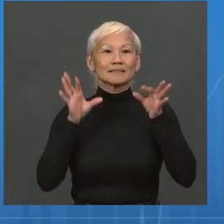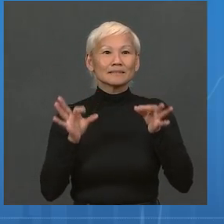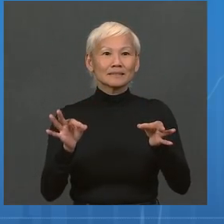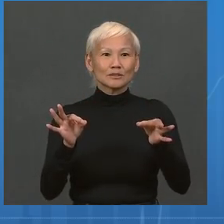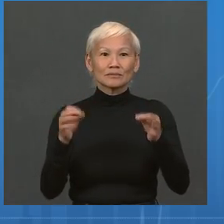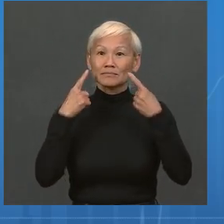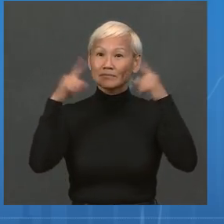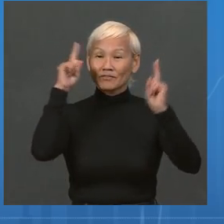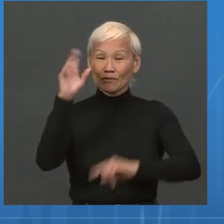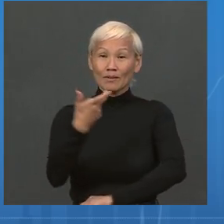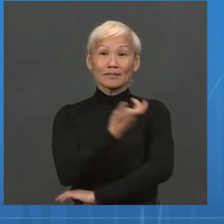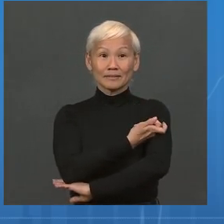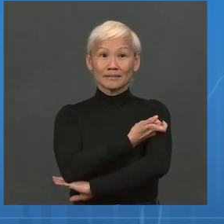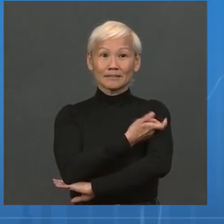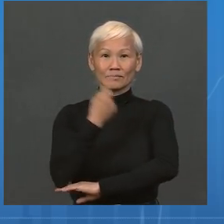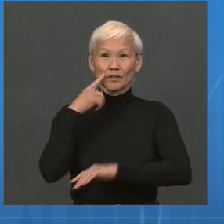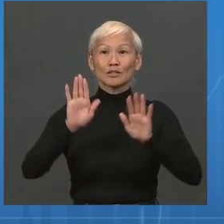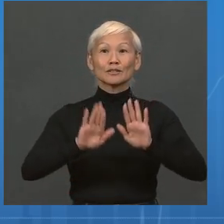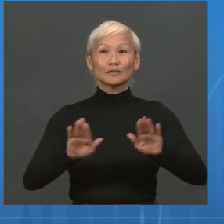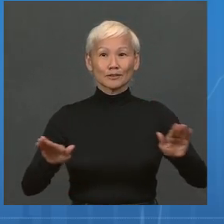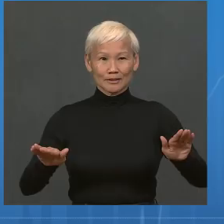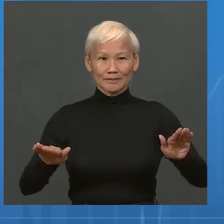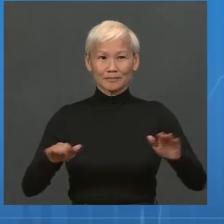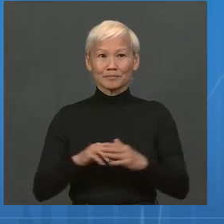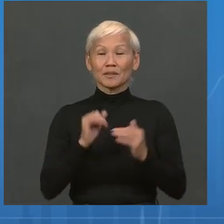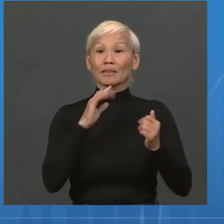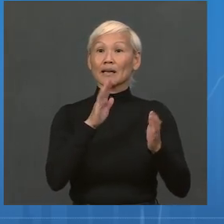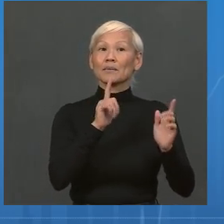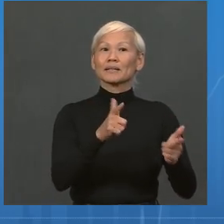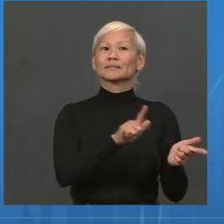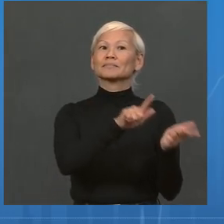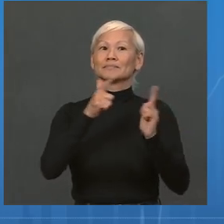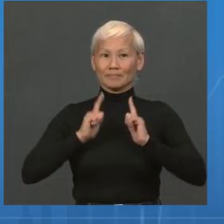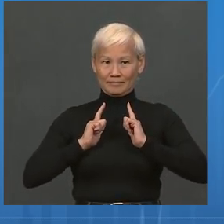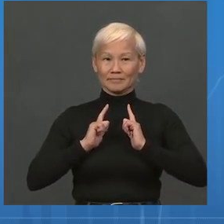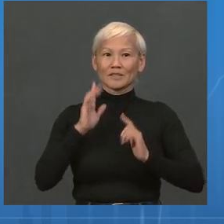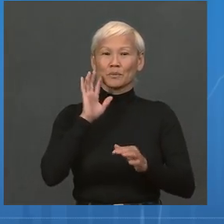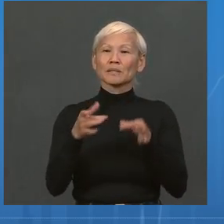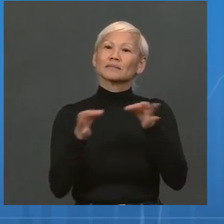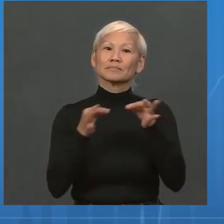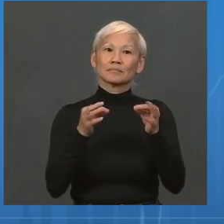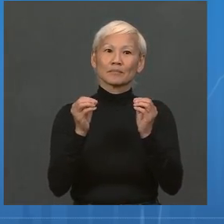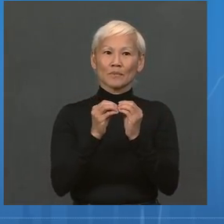Then, I'll share the latest on how we're ramping up our execution of our kids' vaccination program.